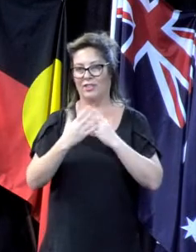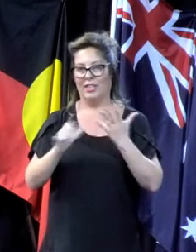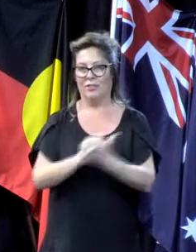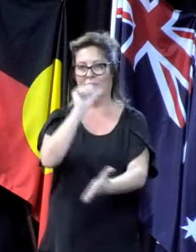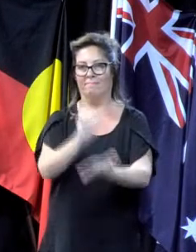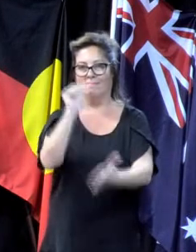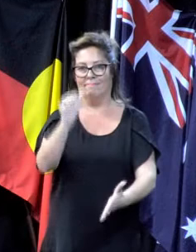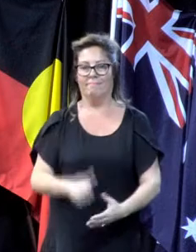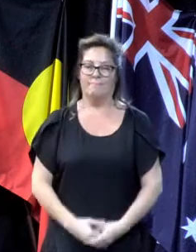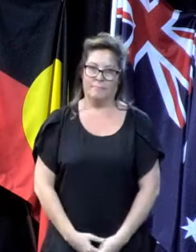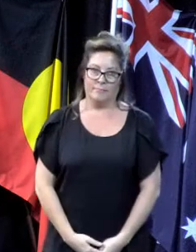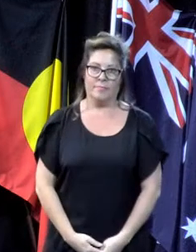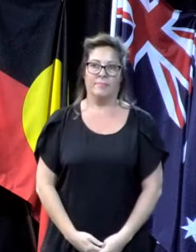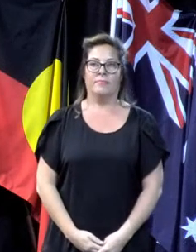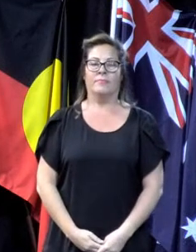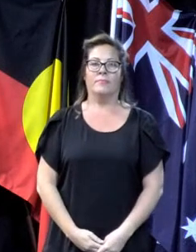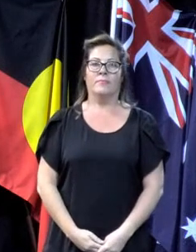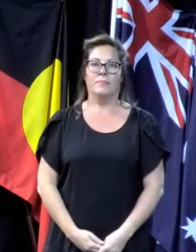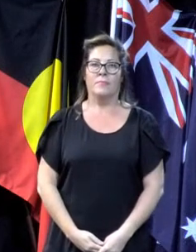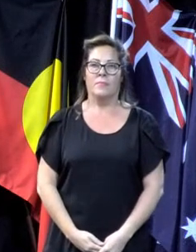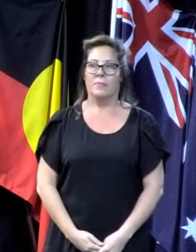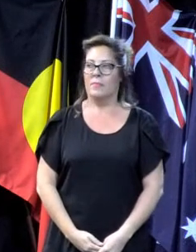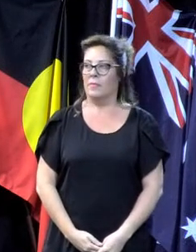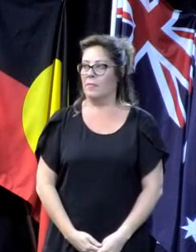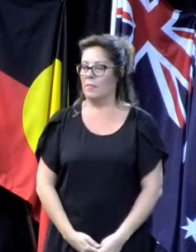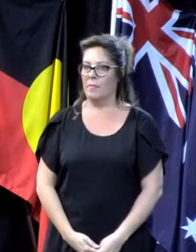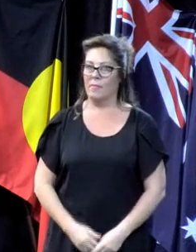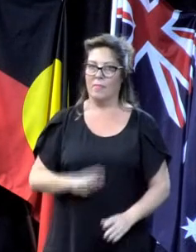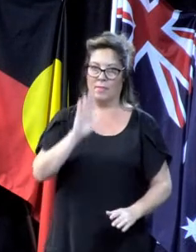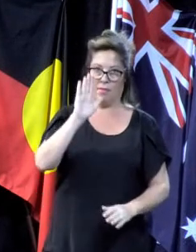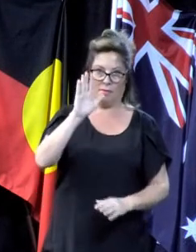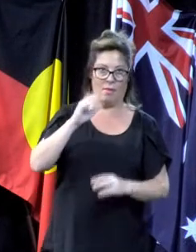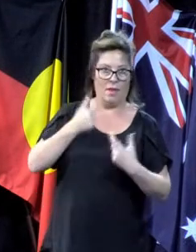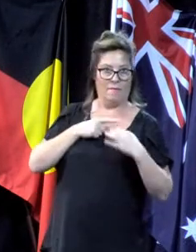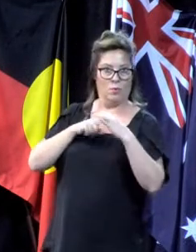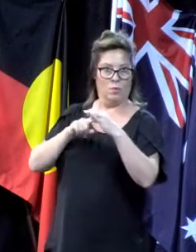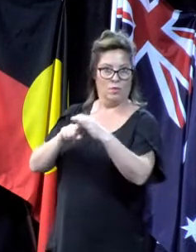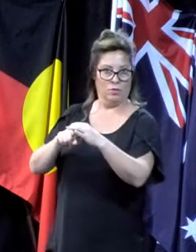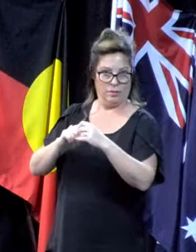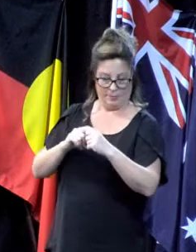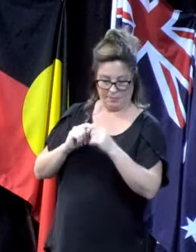Thank you for that. Before lunch, we’re going to... Oh, I’m sorry. I just wanted to ask you about the assigning